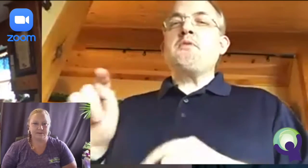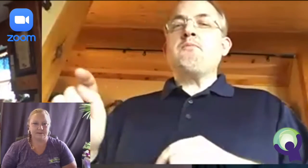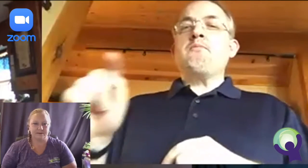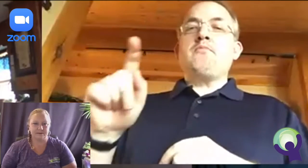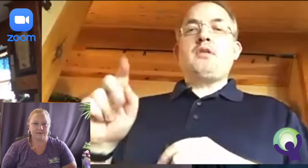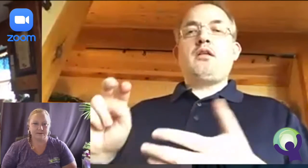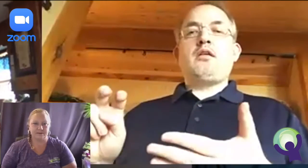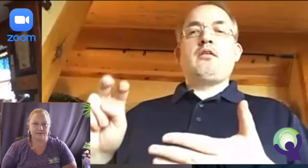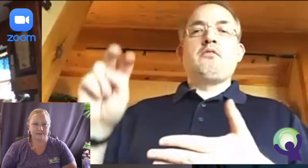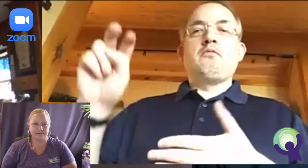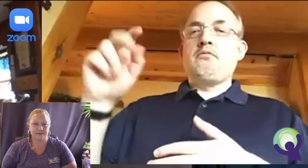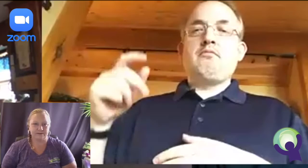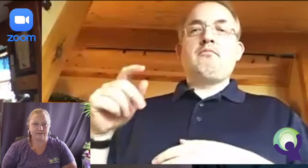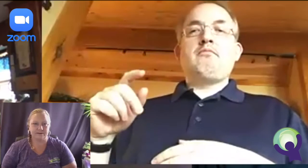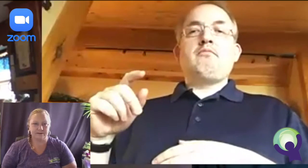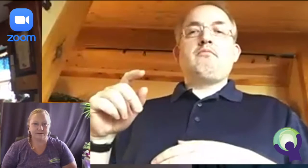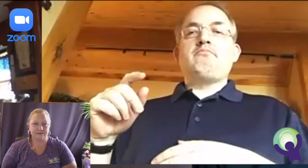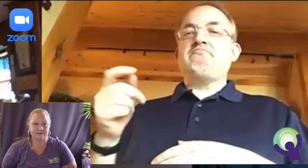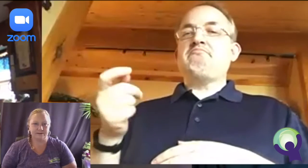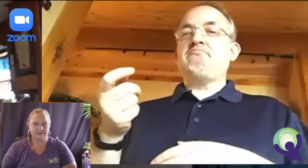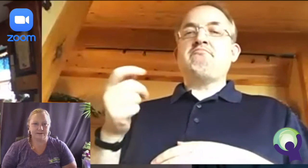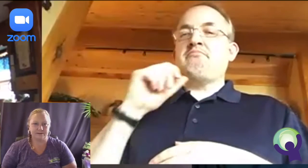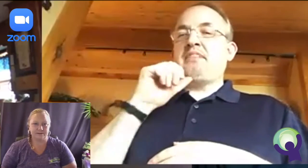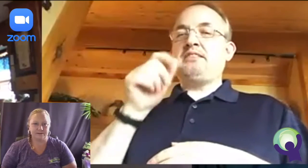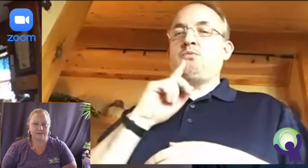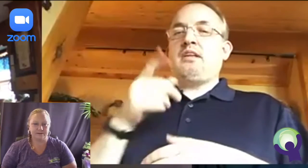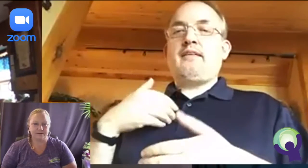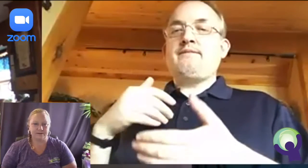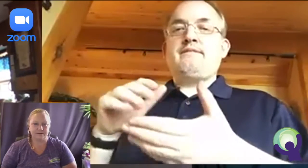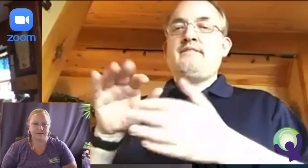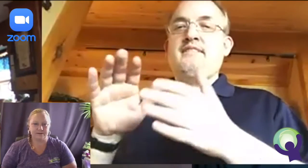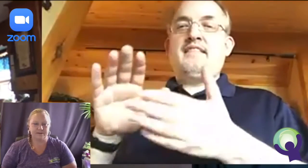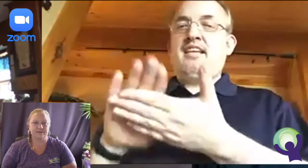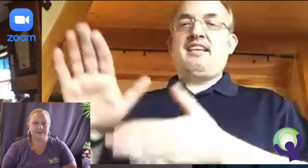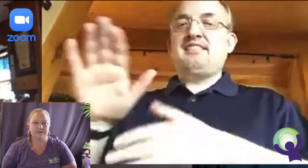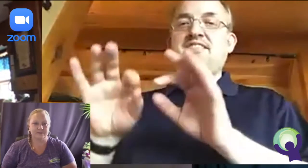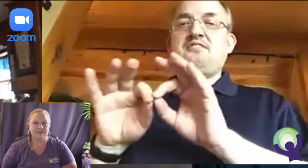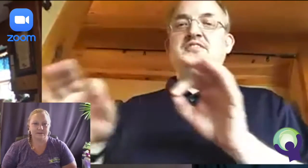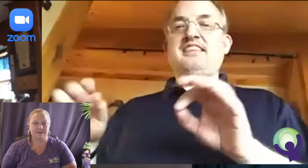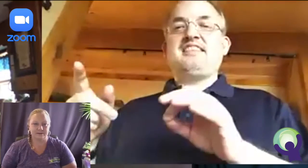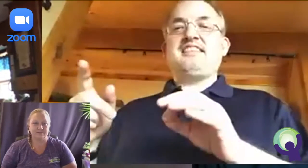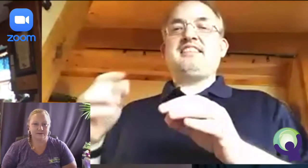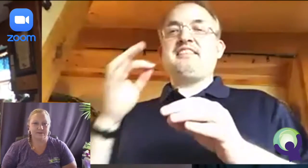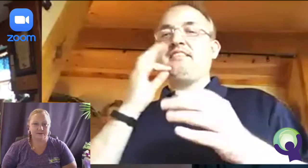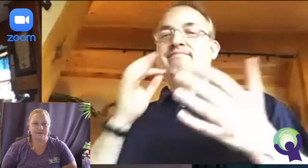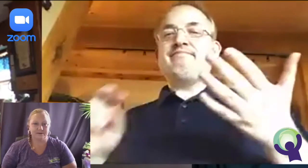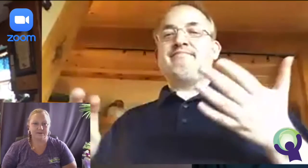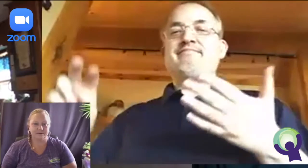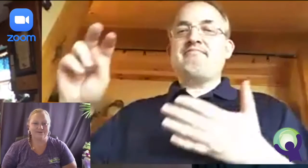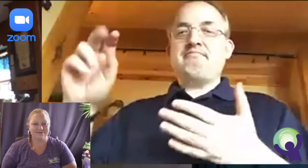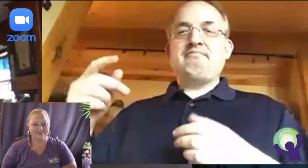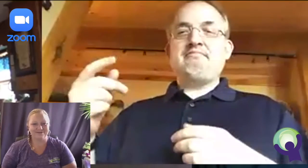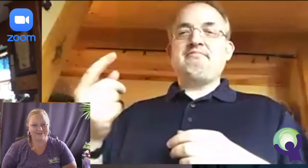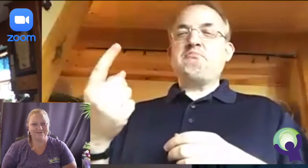but one or two people who are moving who have been able to move up they don't have a college degree